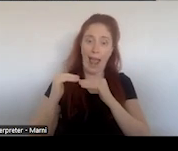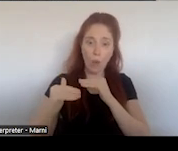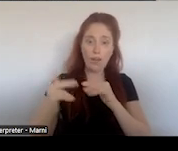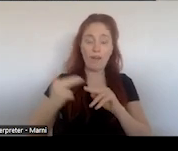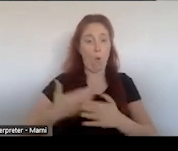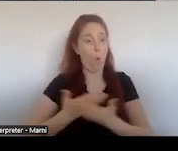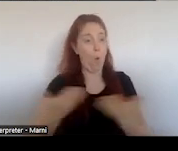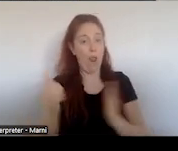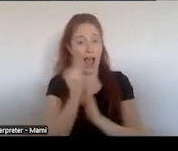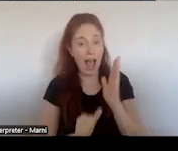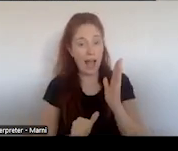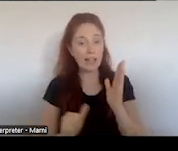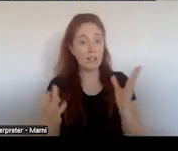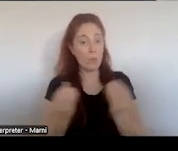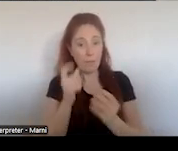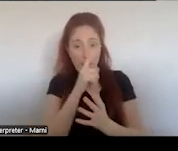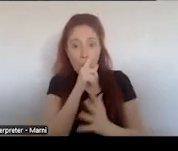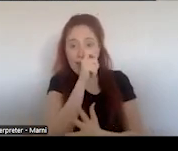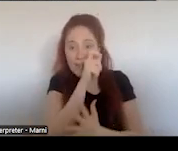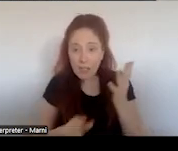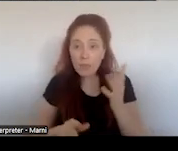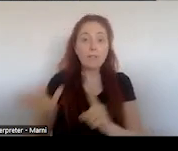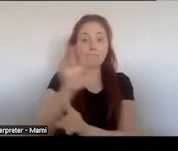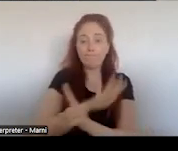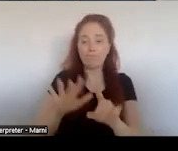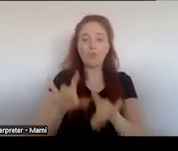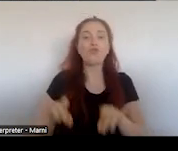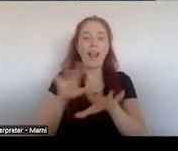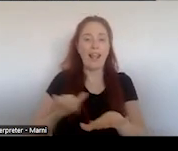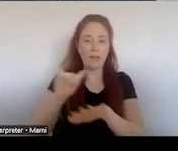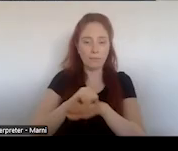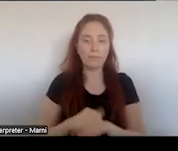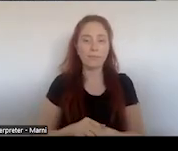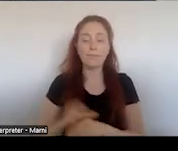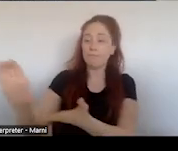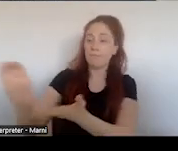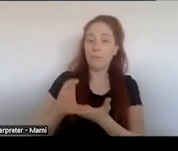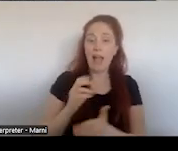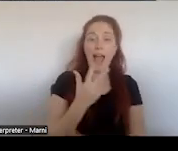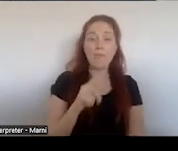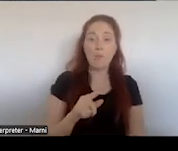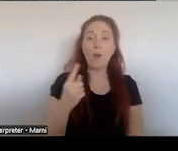with disability across Australia. With an $8.1 million investment from July 2024,